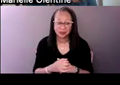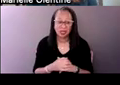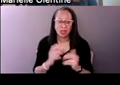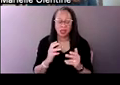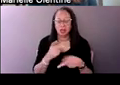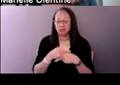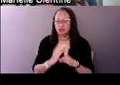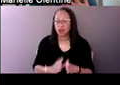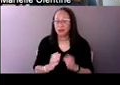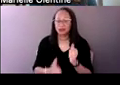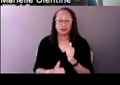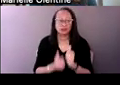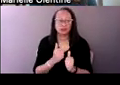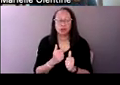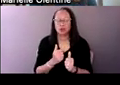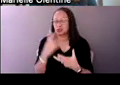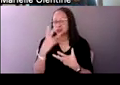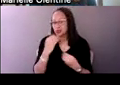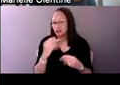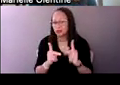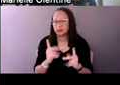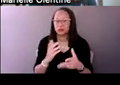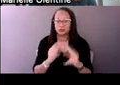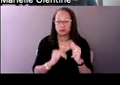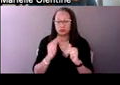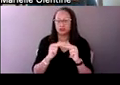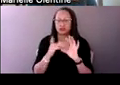into Visions Du Réel for our world premiere, and I